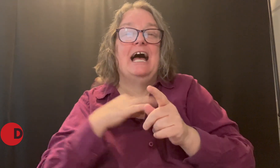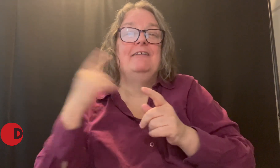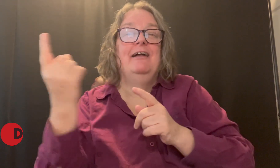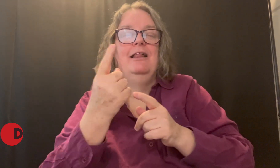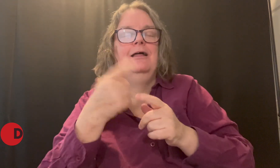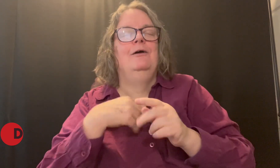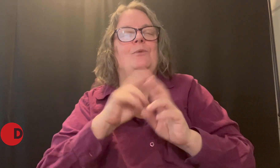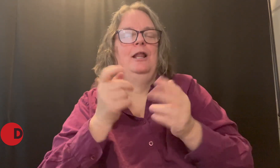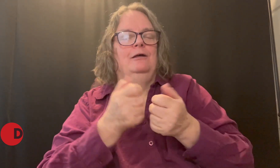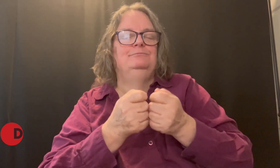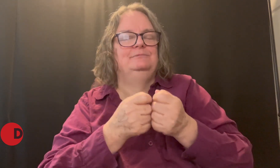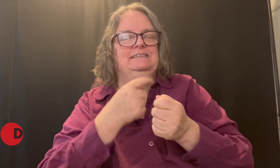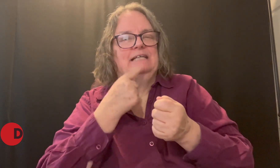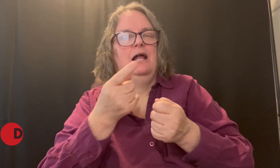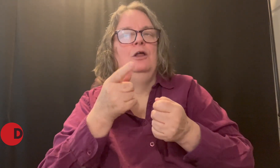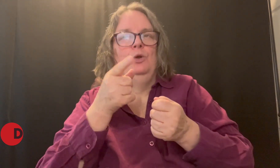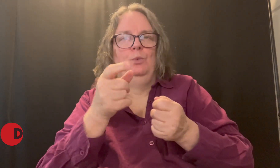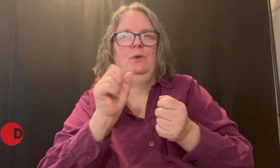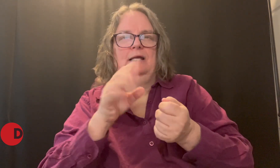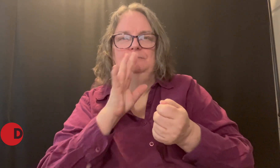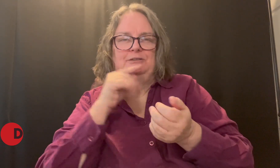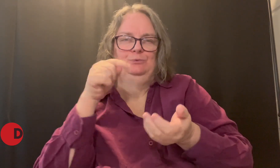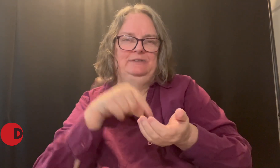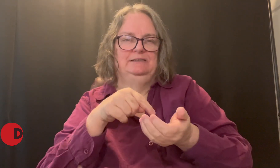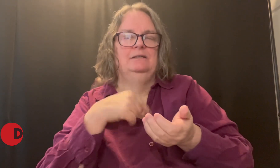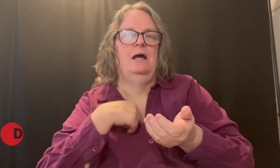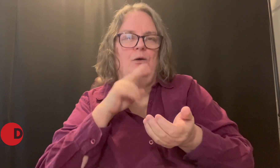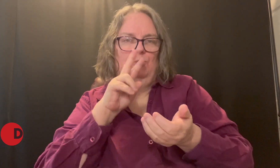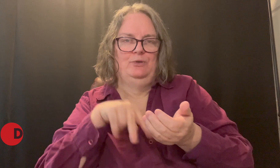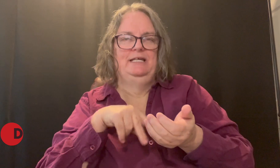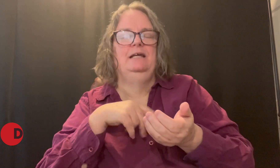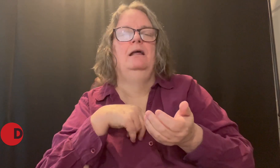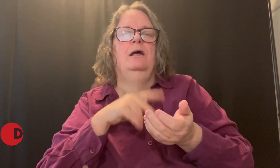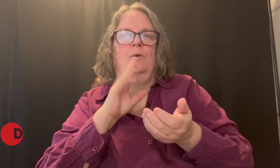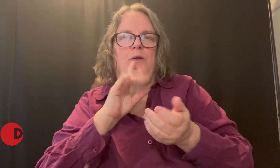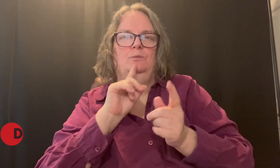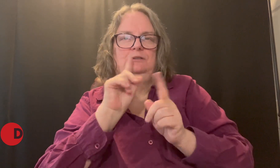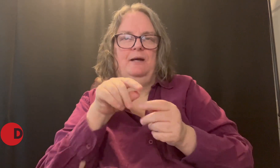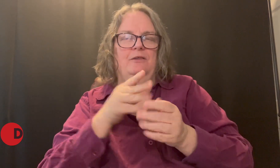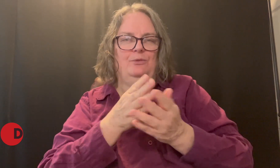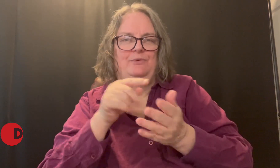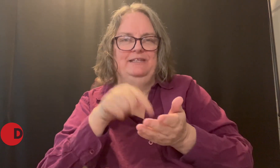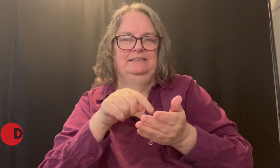and respond through this. I had this message ready. The supervisor tried